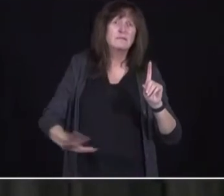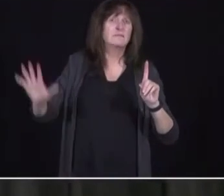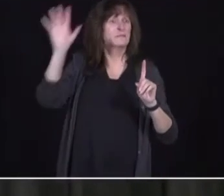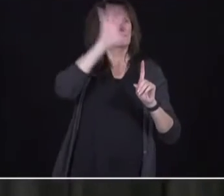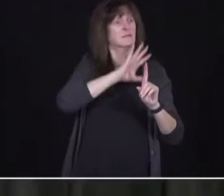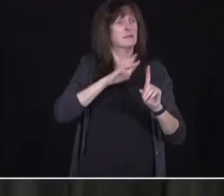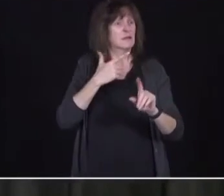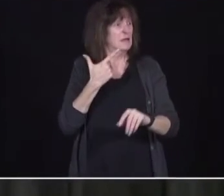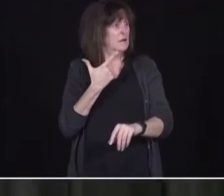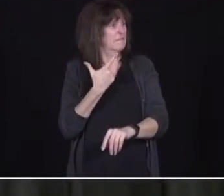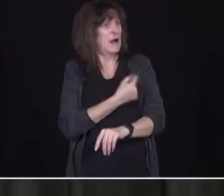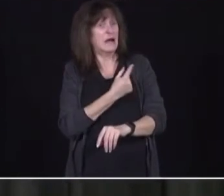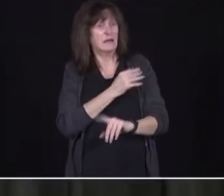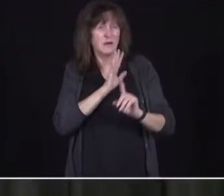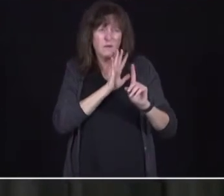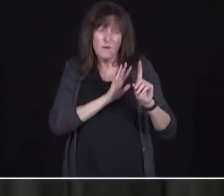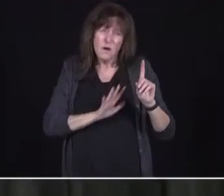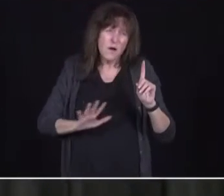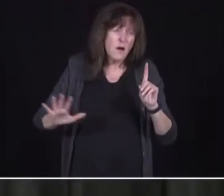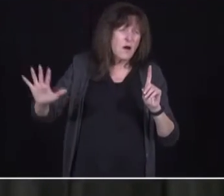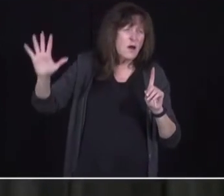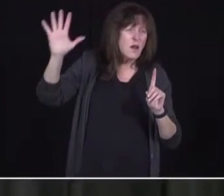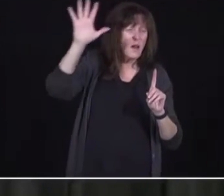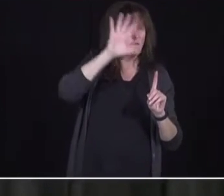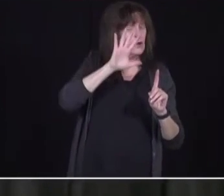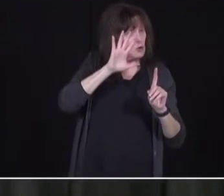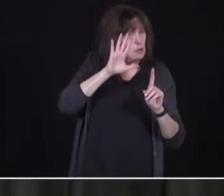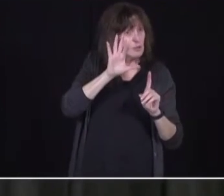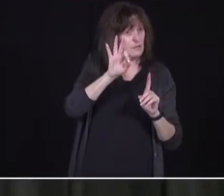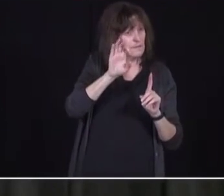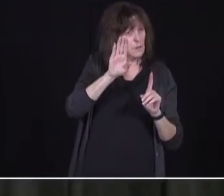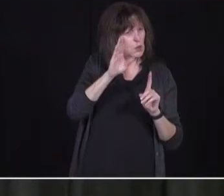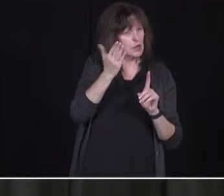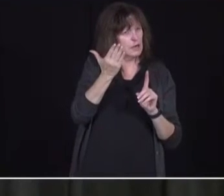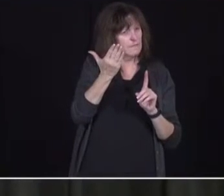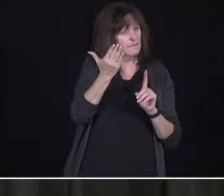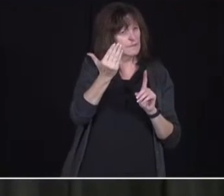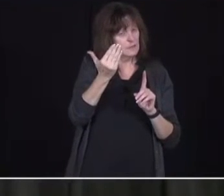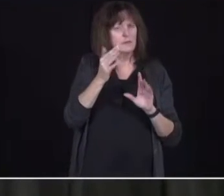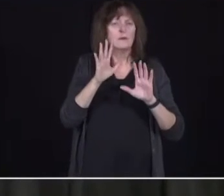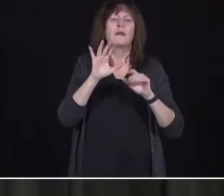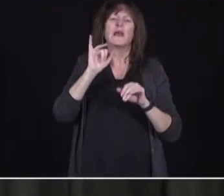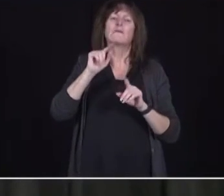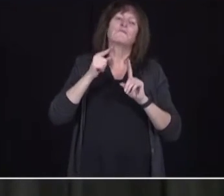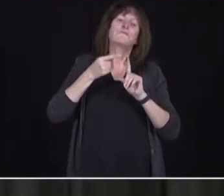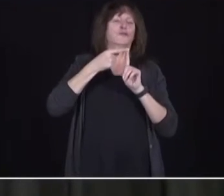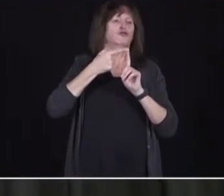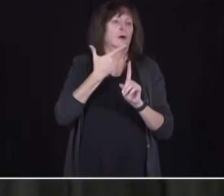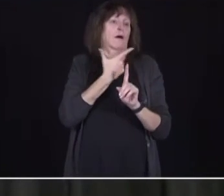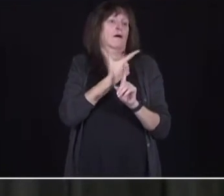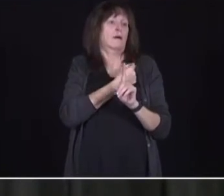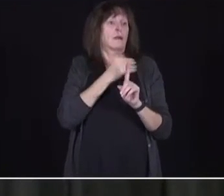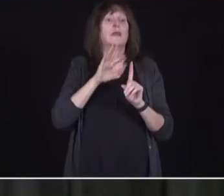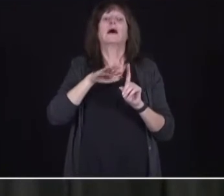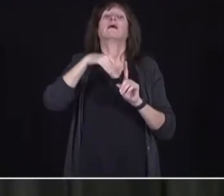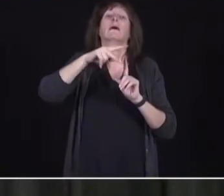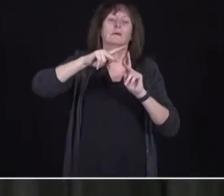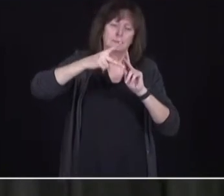And as we get to the testing we hope to have everyone tested by February 15th. I'm sorry, vaccinated by February 15th with the